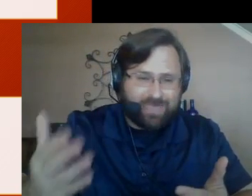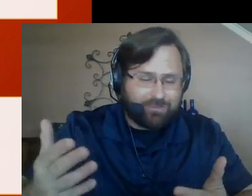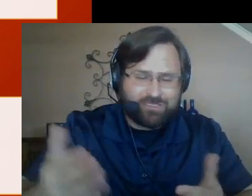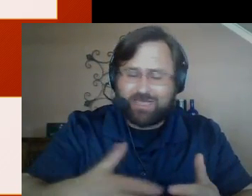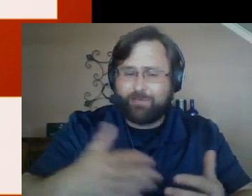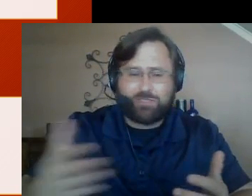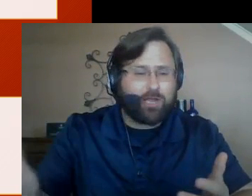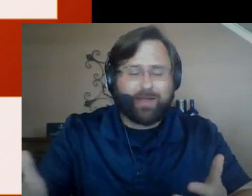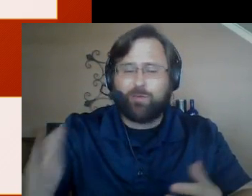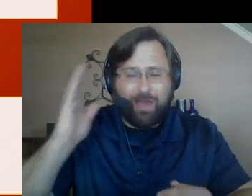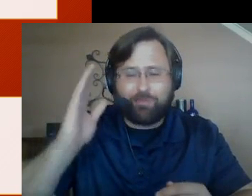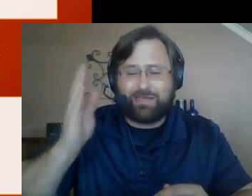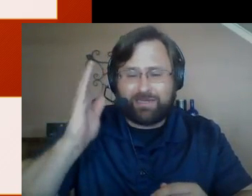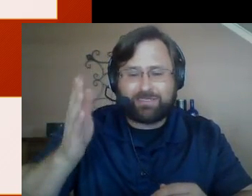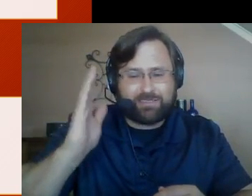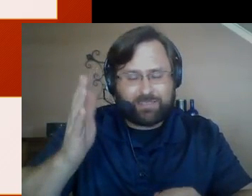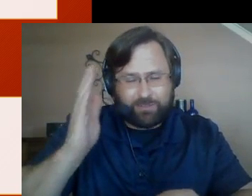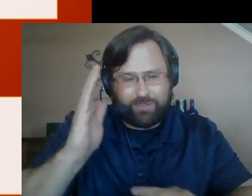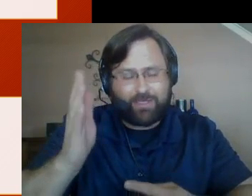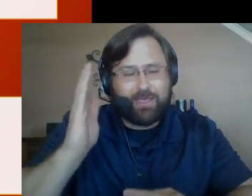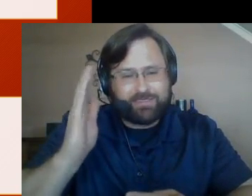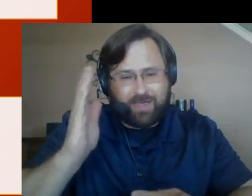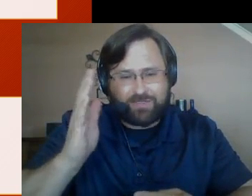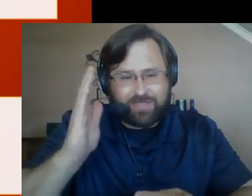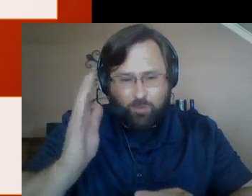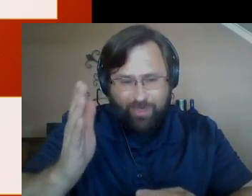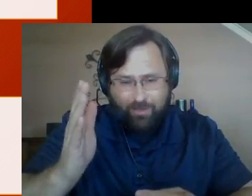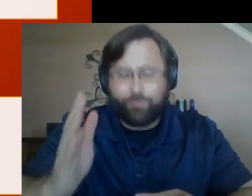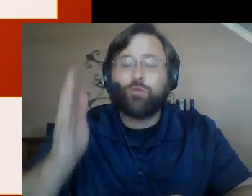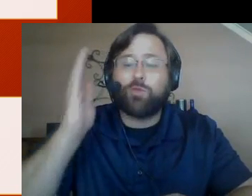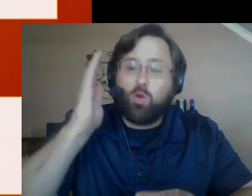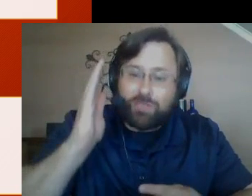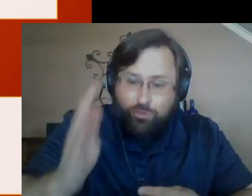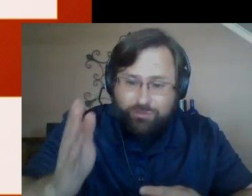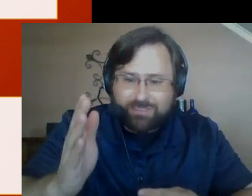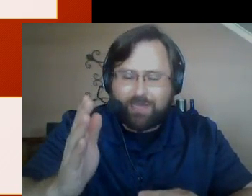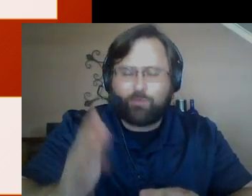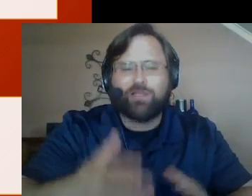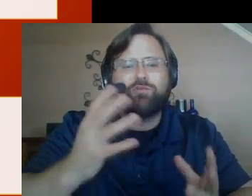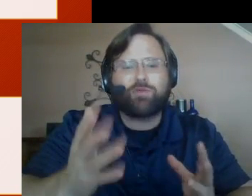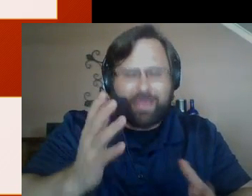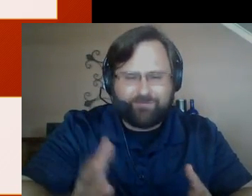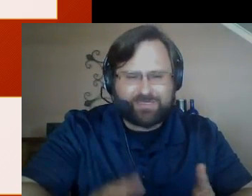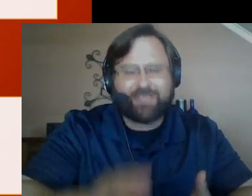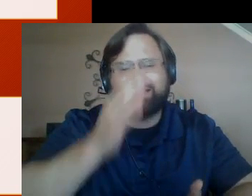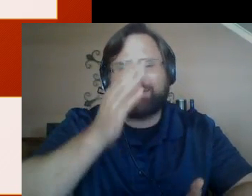establish the time and talk about it without needing to continually sign the sign will you would only use the sign will if you want to emphasize that will